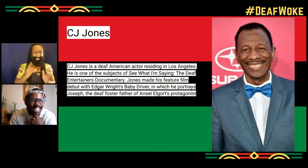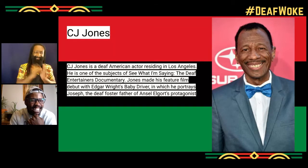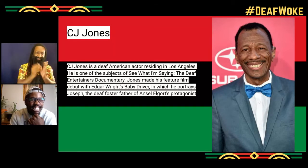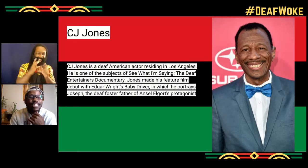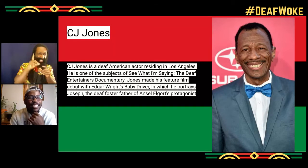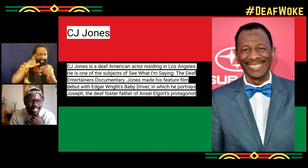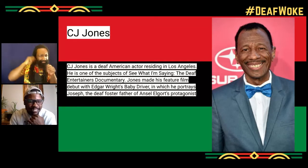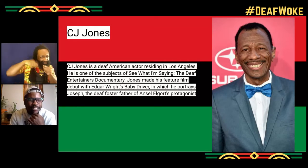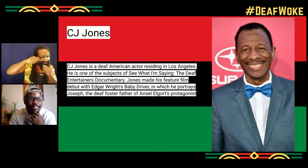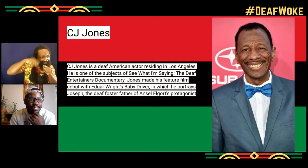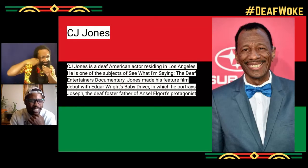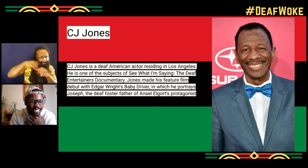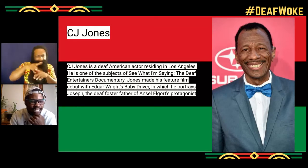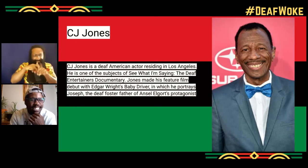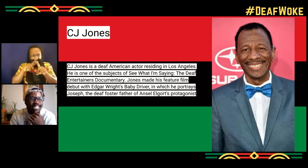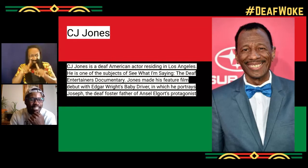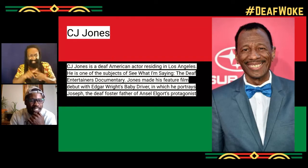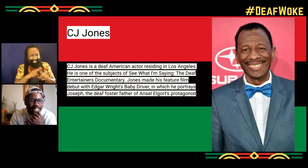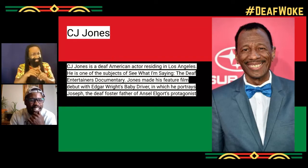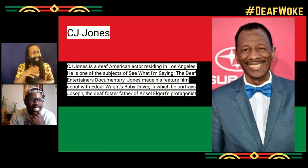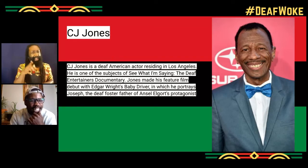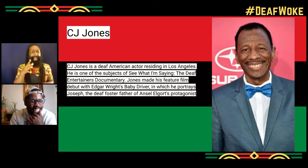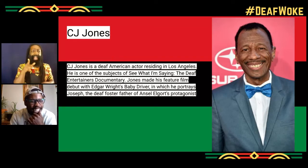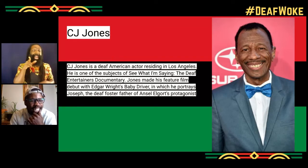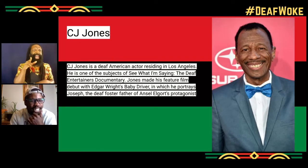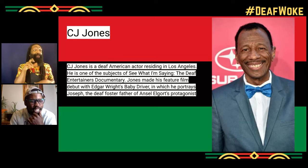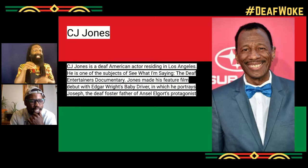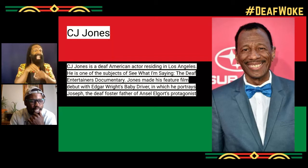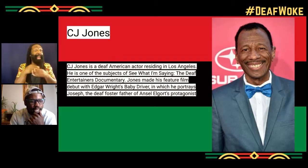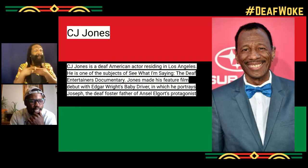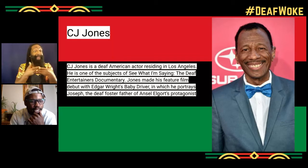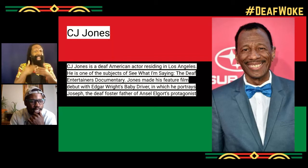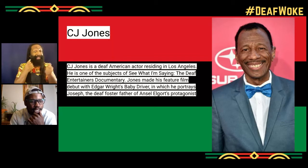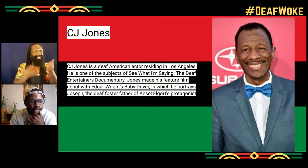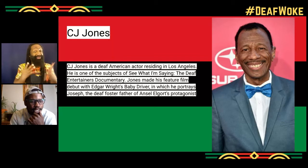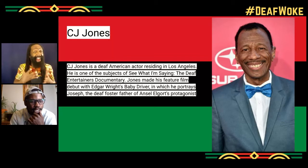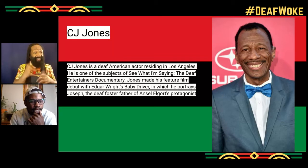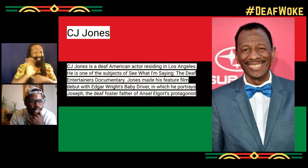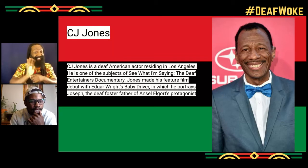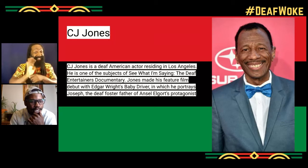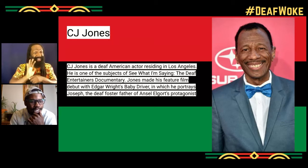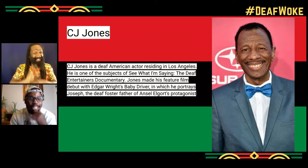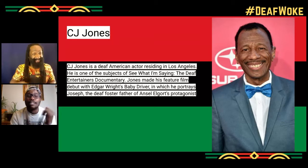A deaf American actor. He lives in LA. He's in the movie See What I'm Saying.